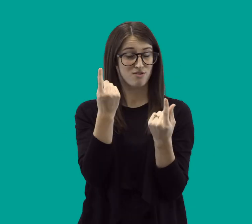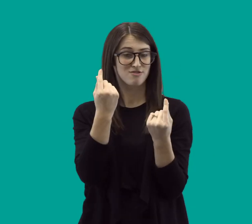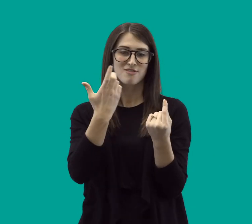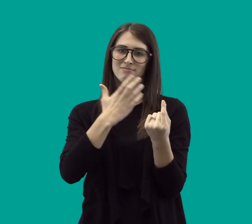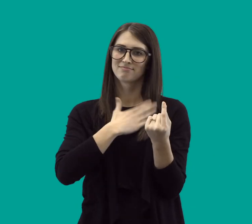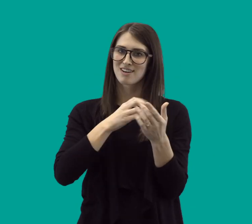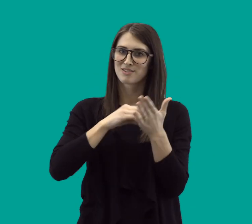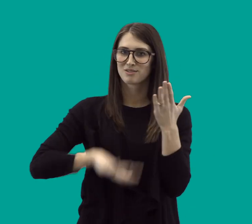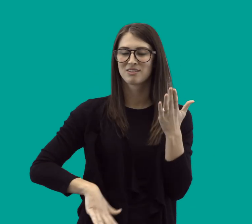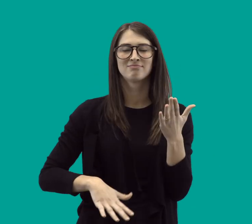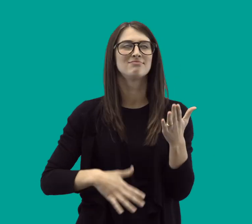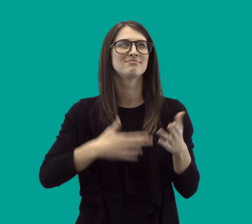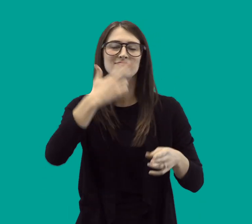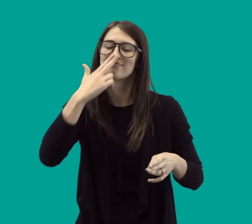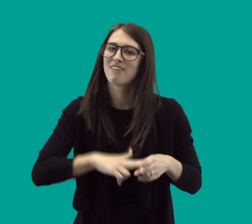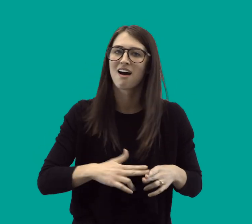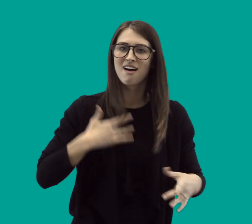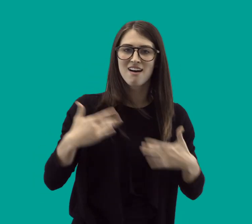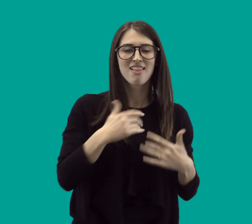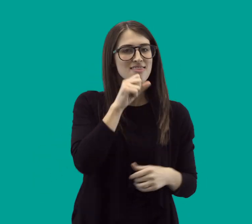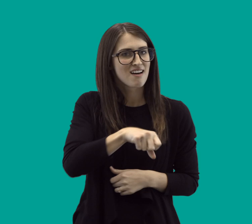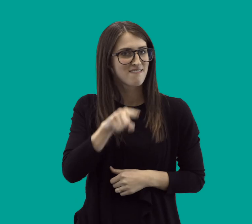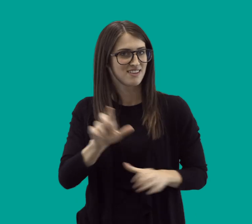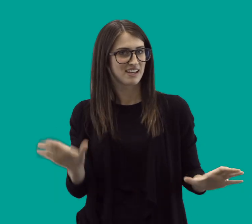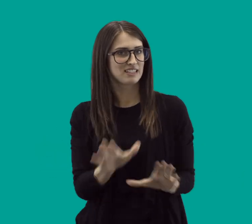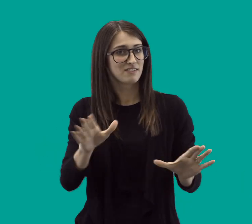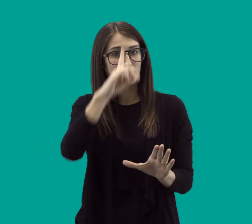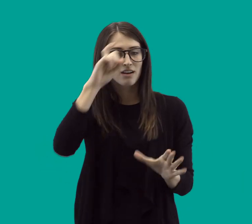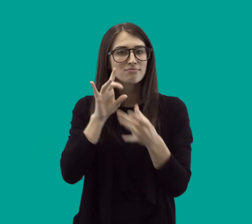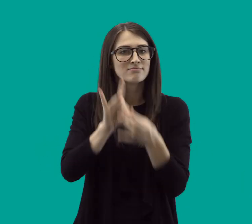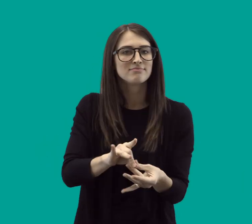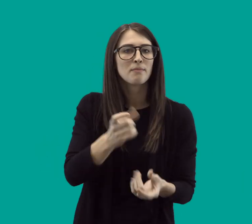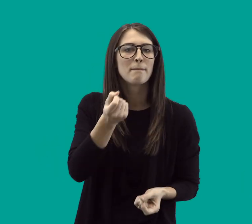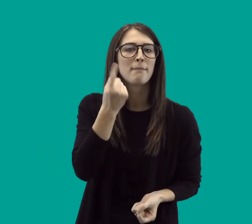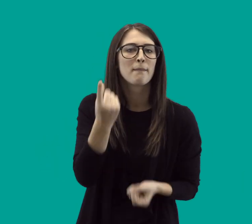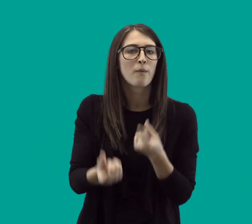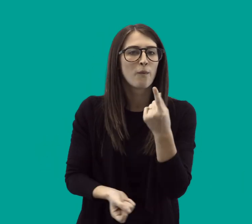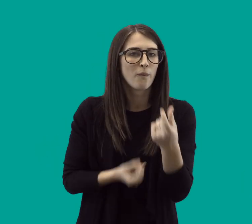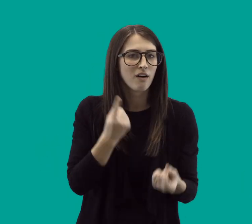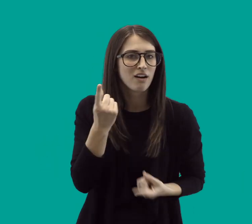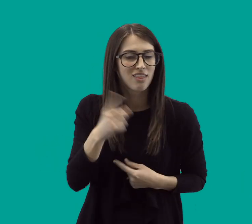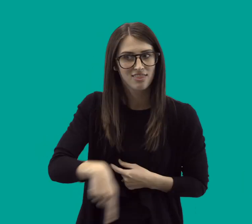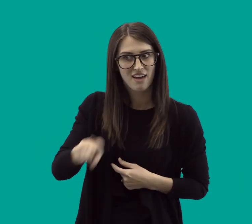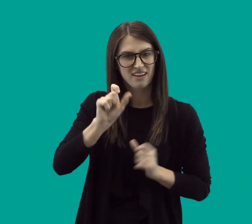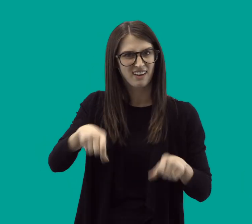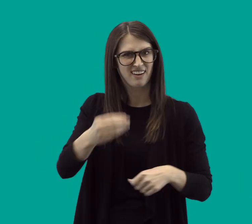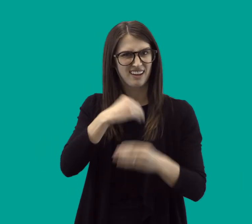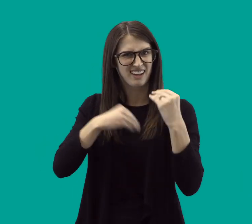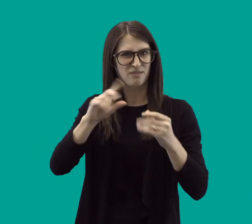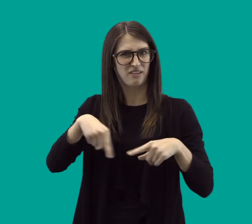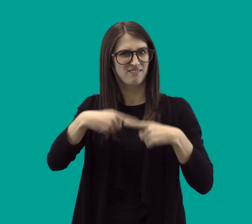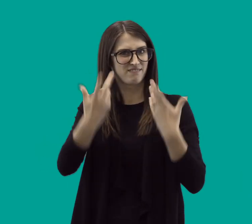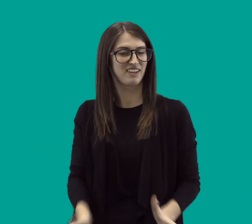It's a fun and exciting activity. I love this activity. It's related to popcorn. When the students are finished